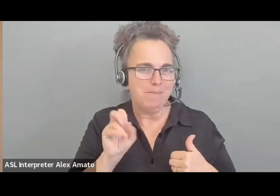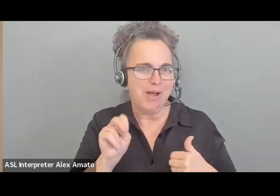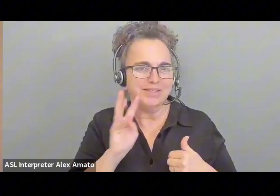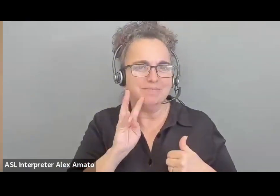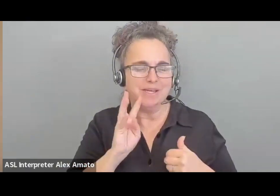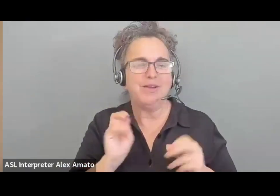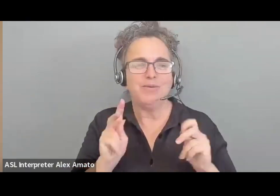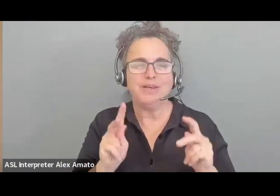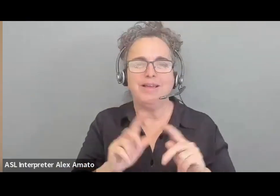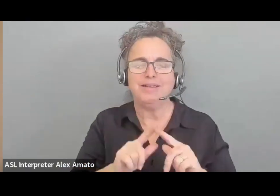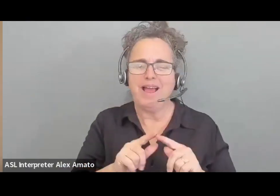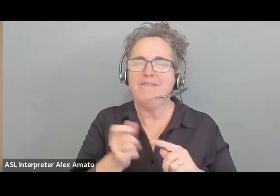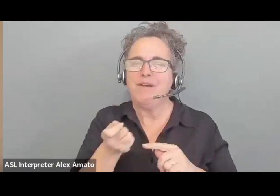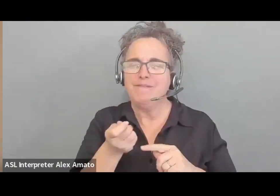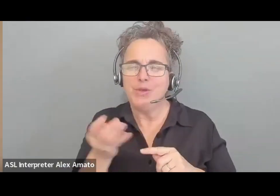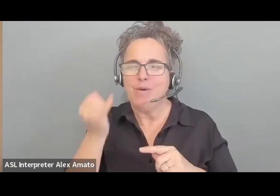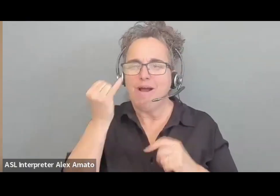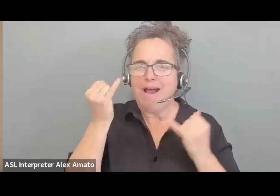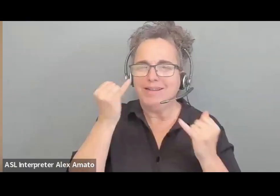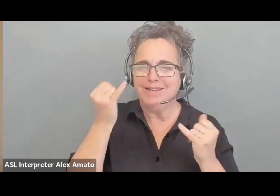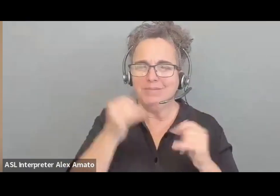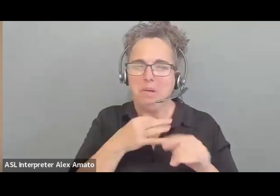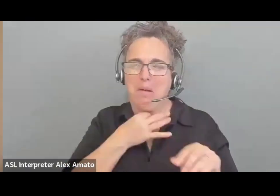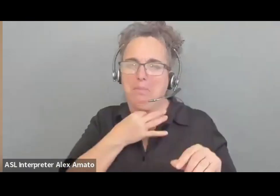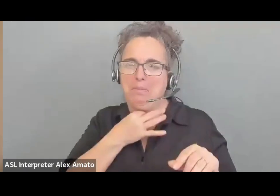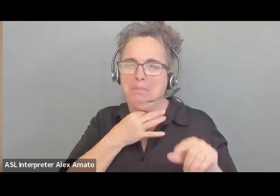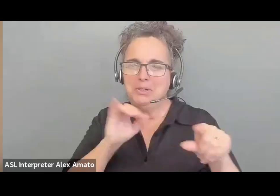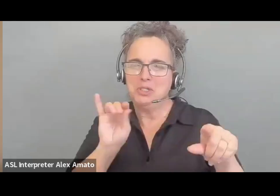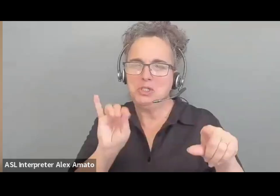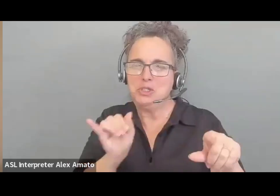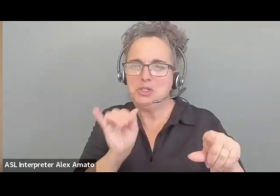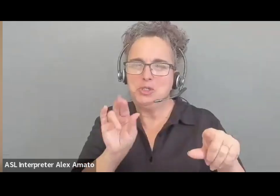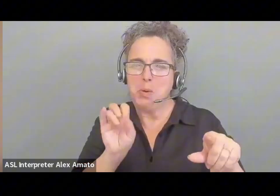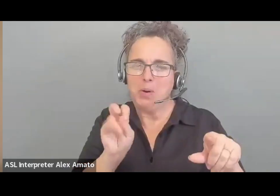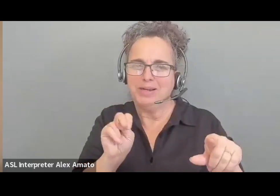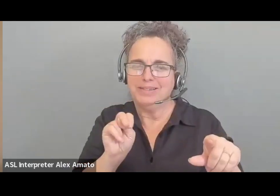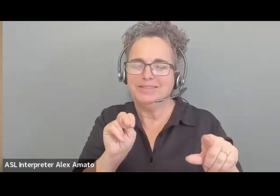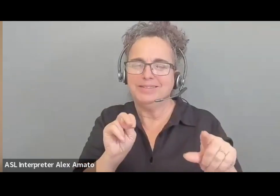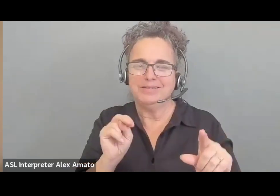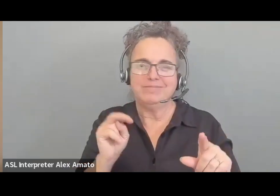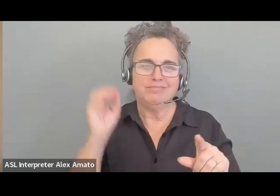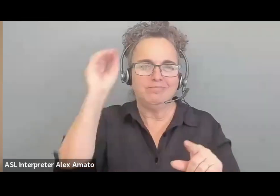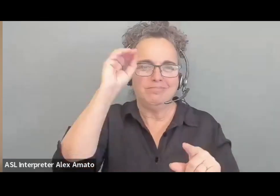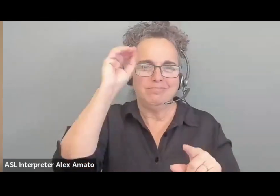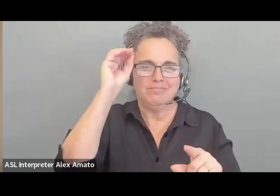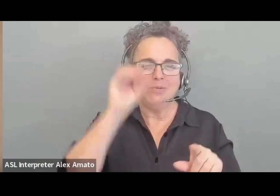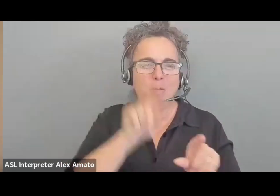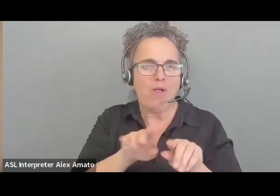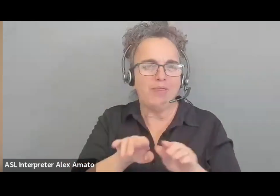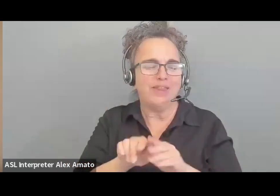I have a few immediate ideas, but I'm curious to hear Jordan's take on this. I think that, I think that this really represents sort